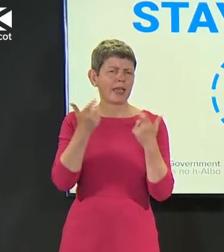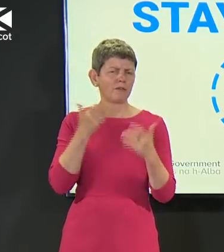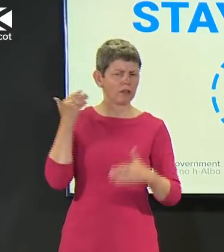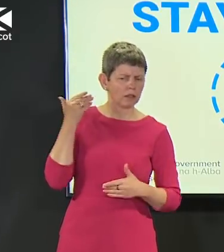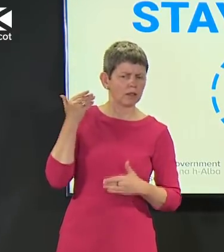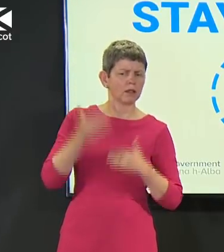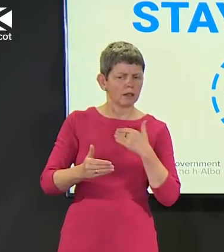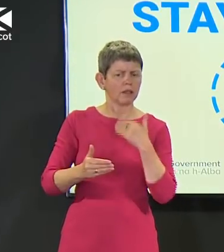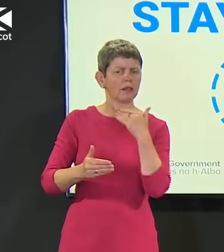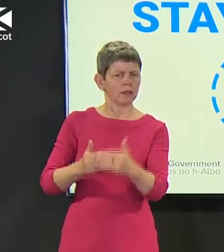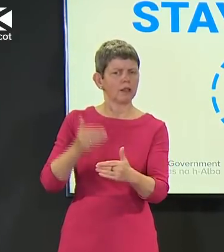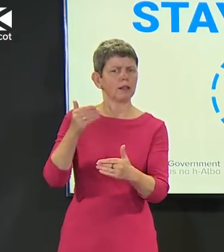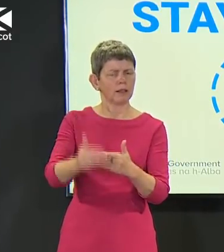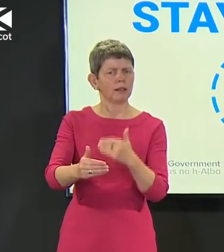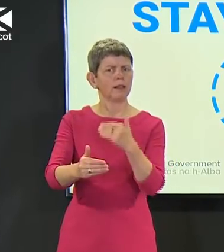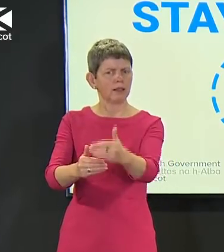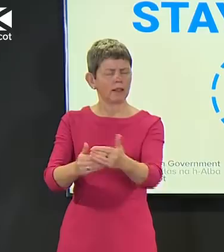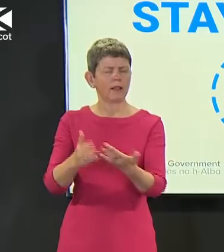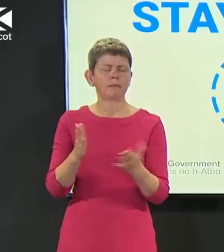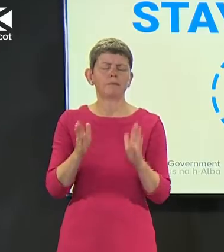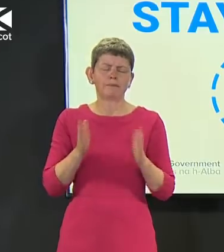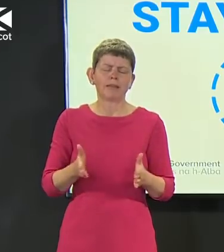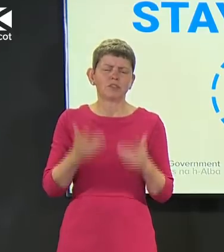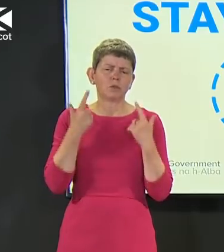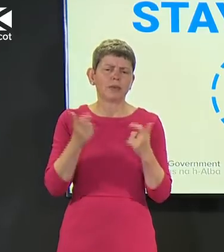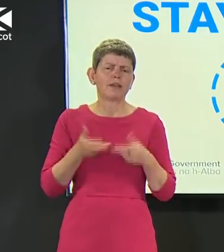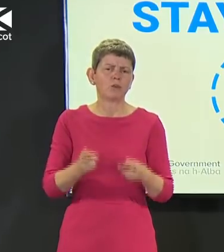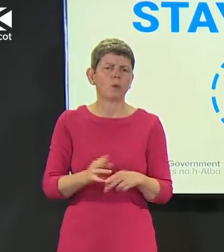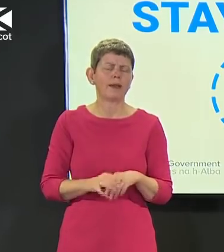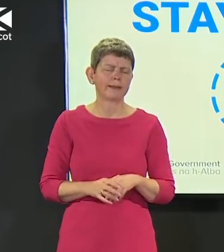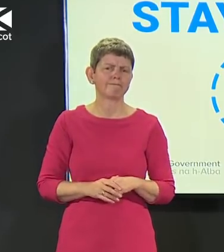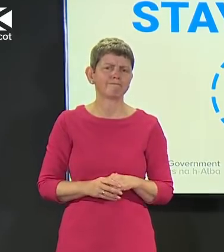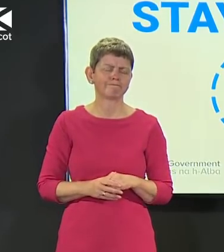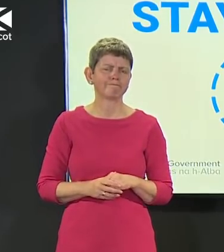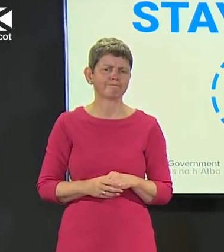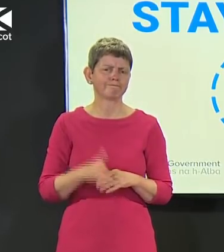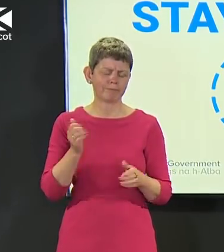we we need to do this as carefully as possible and that's what we will continue to try to do